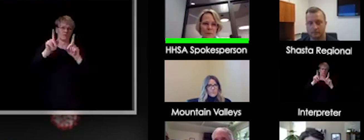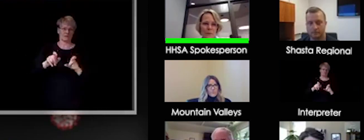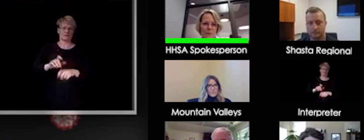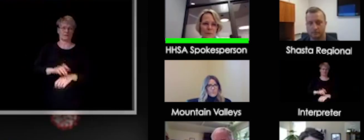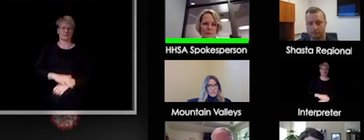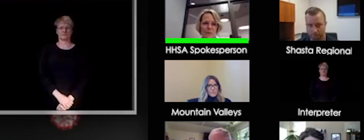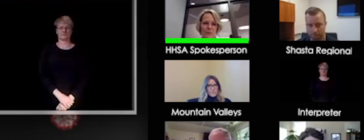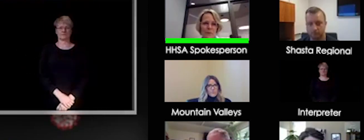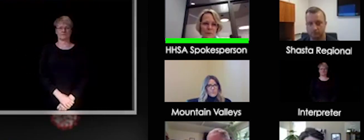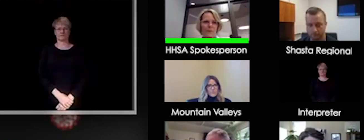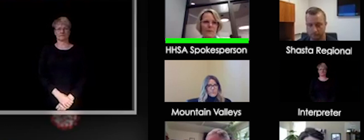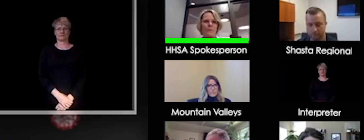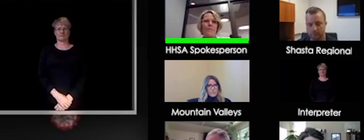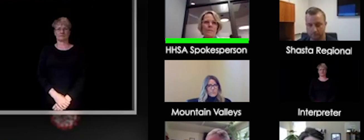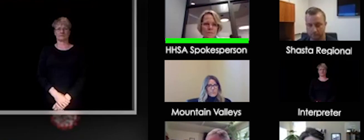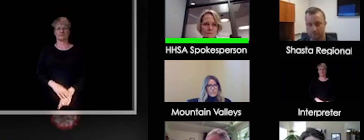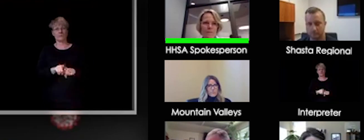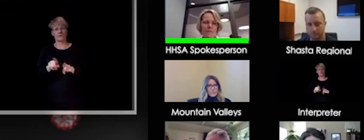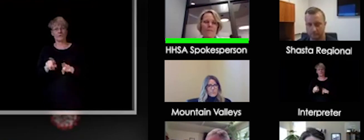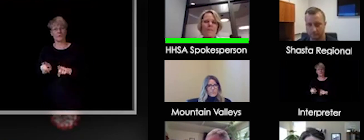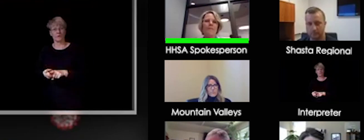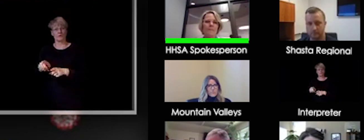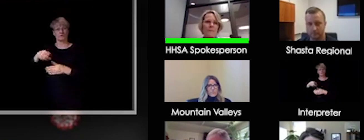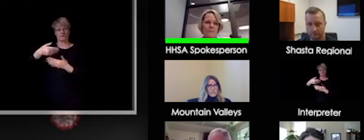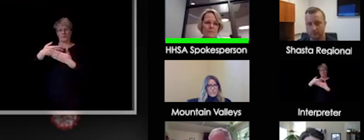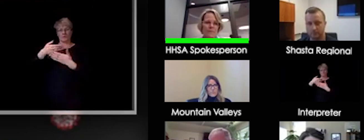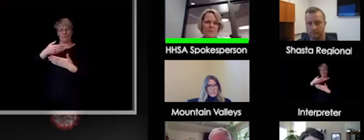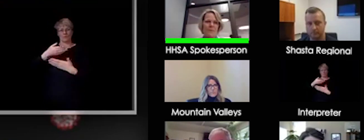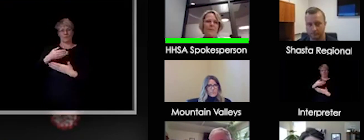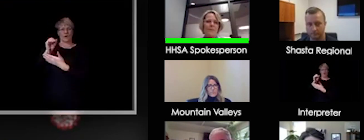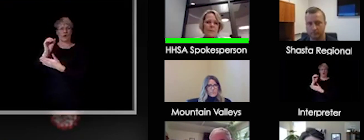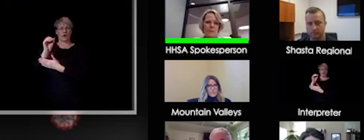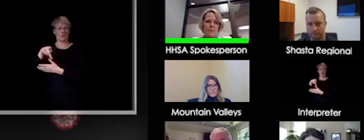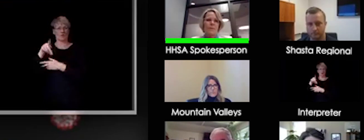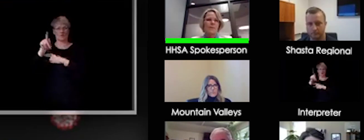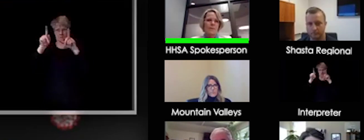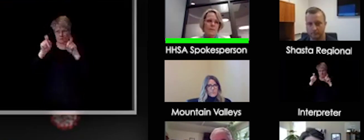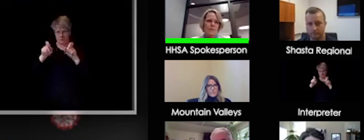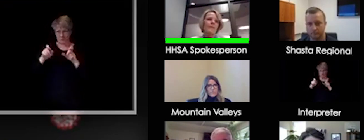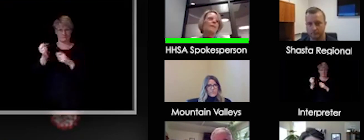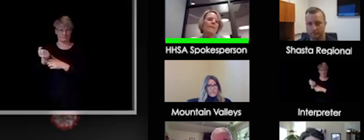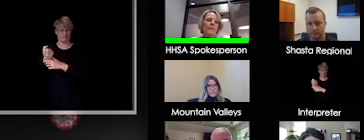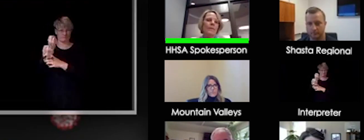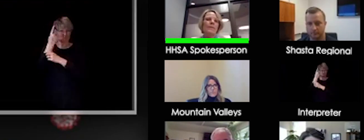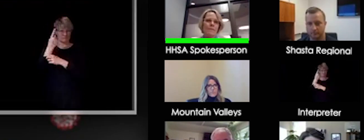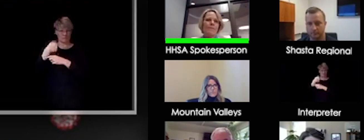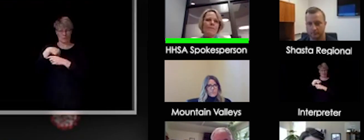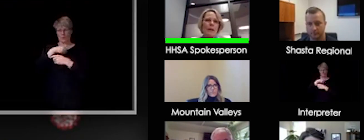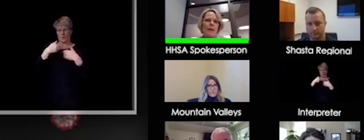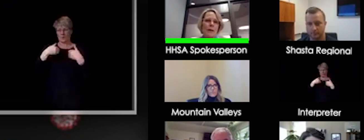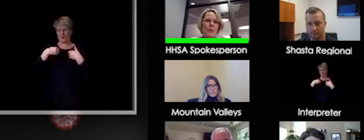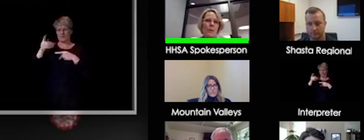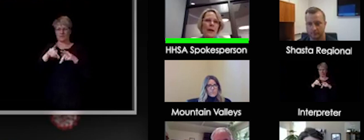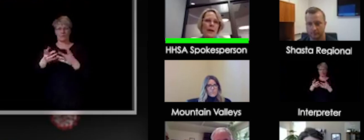testing. So, as we increase our surgeries we’re screening all those patients, as well.